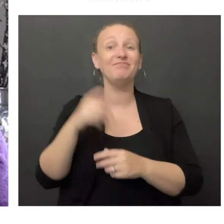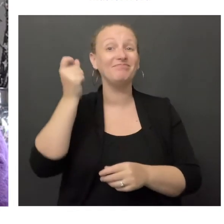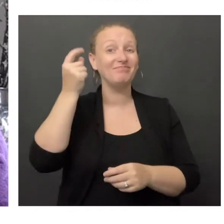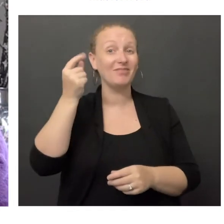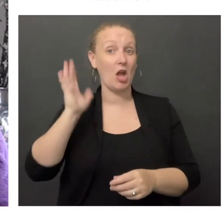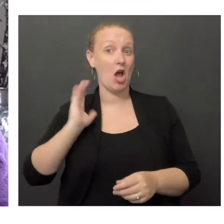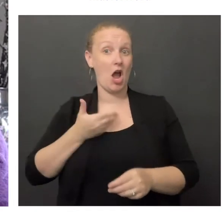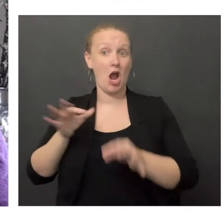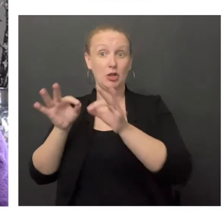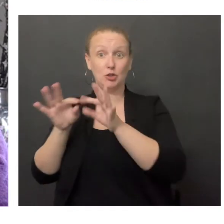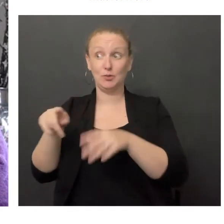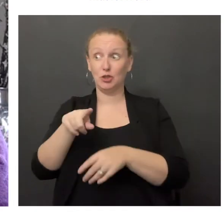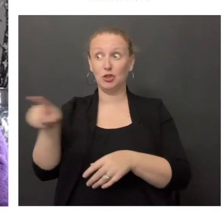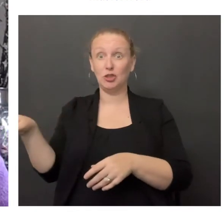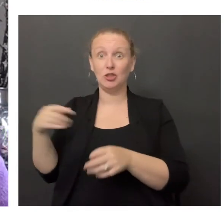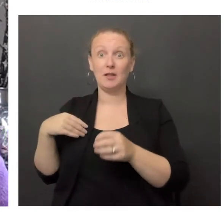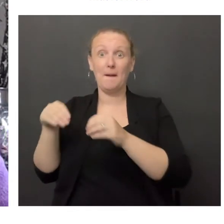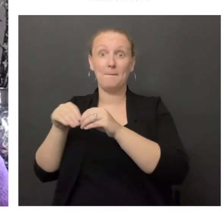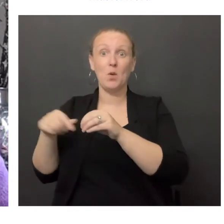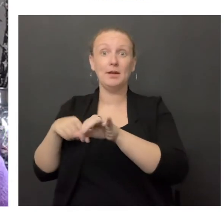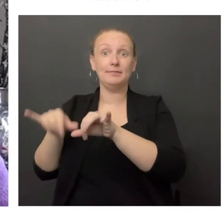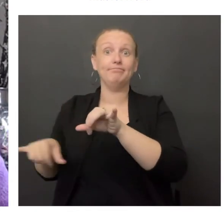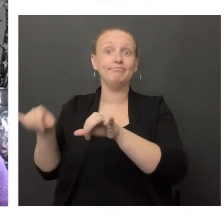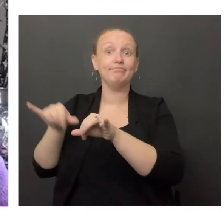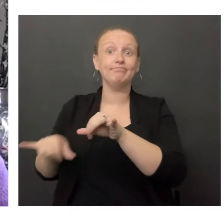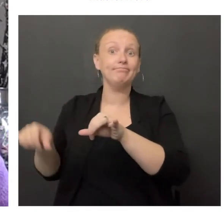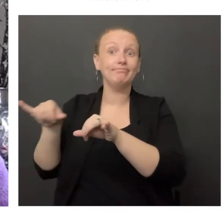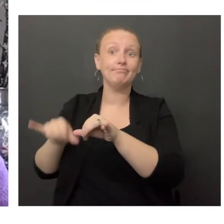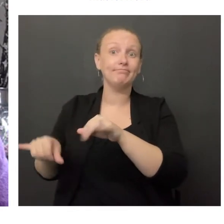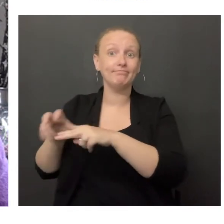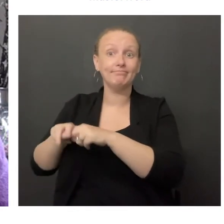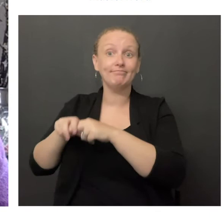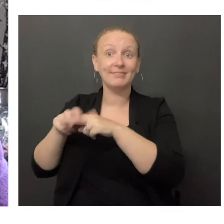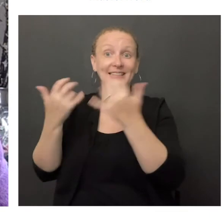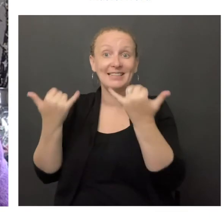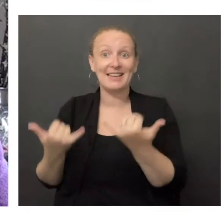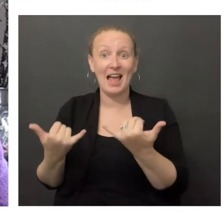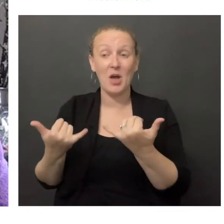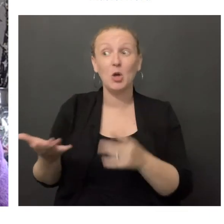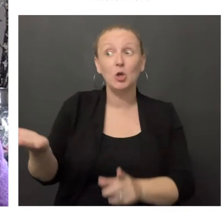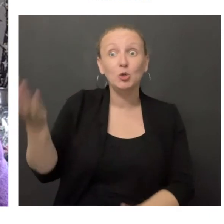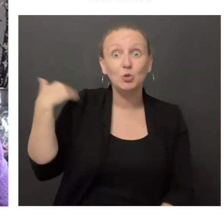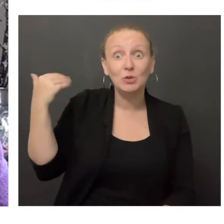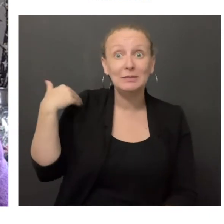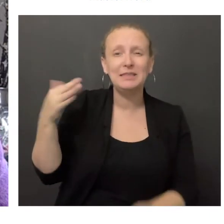Our interpreters used to be the ones who got the most steps out of anyone in